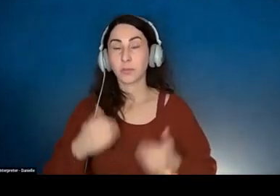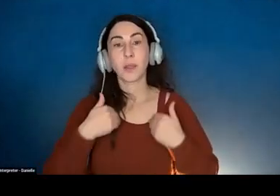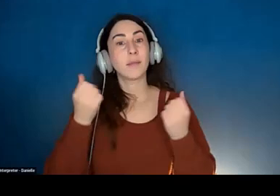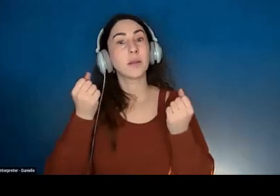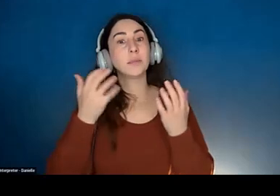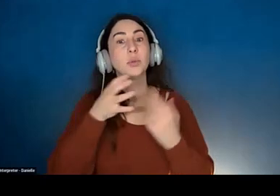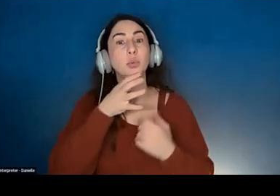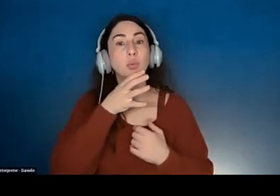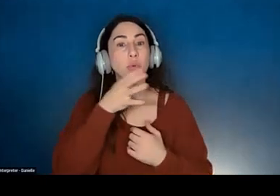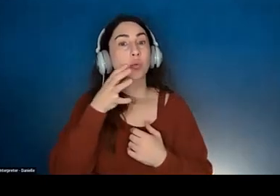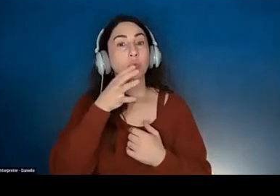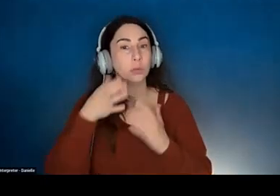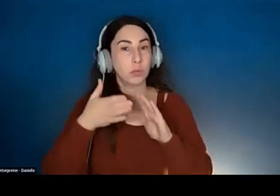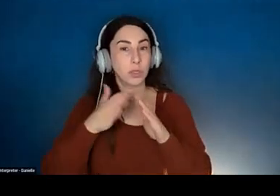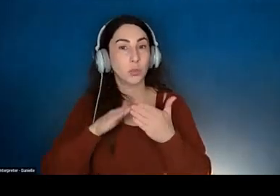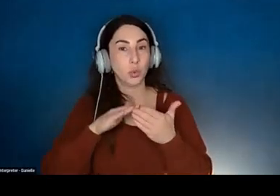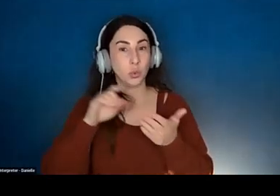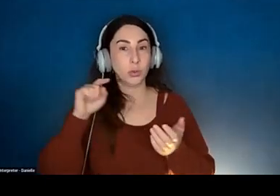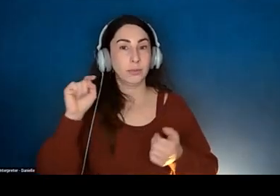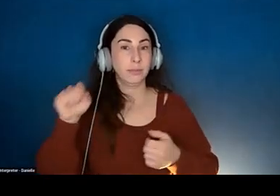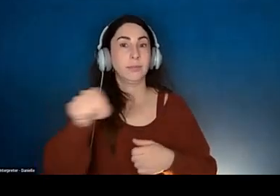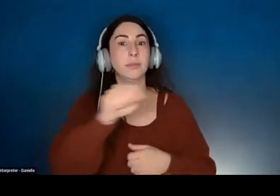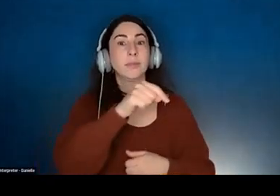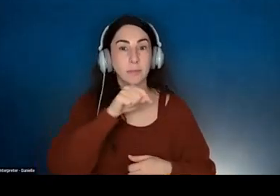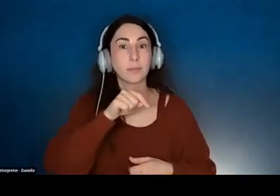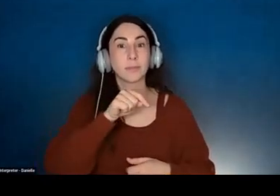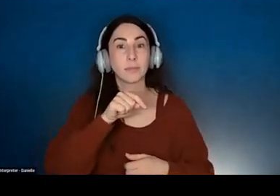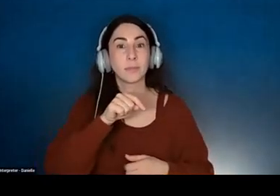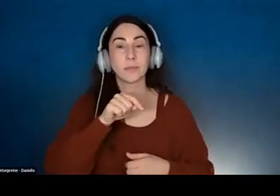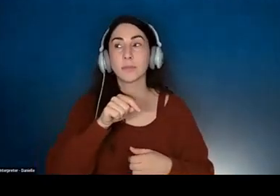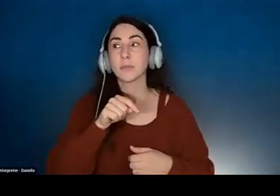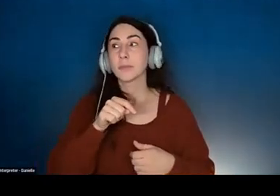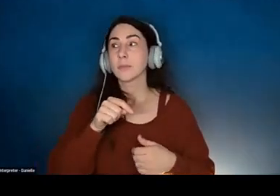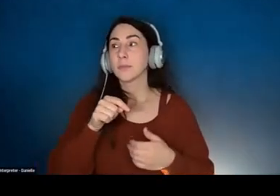And so being able to have quick delivery to